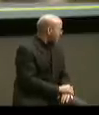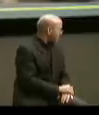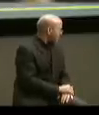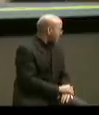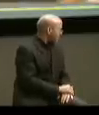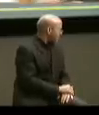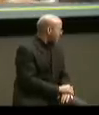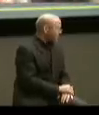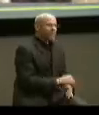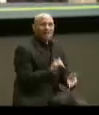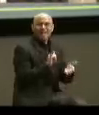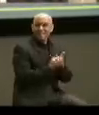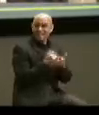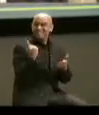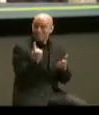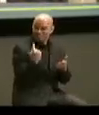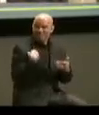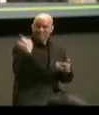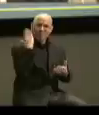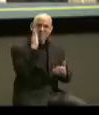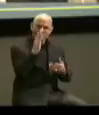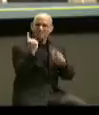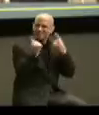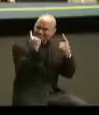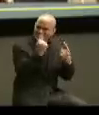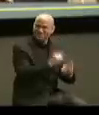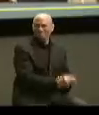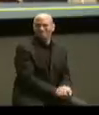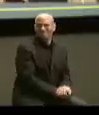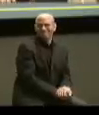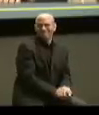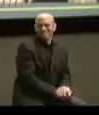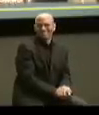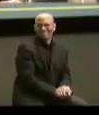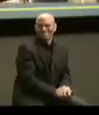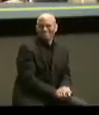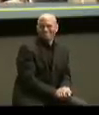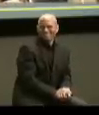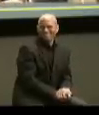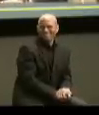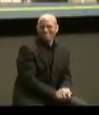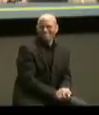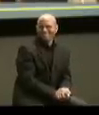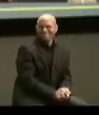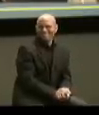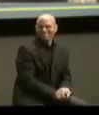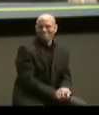THAT IS CERTAINLY SOMETHING WE'RE WILLING TO CONSIDER.